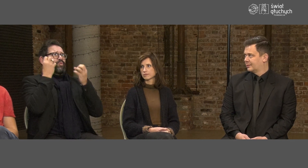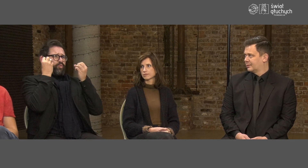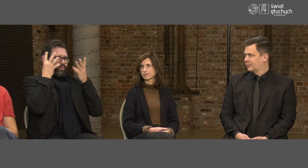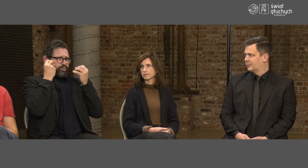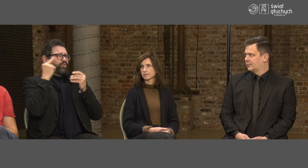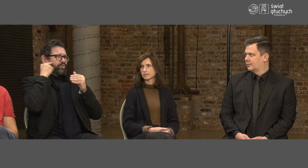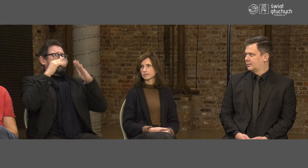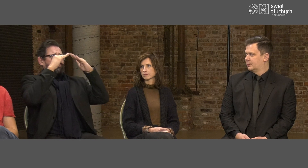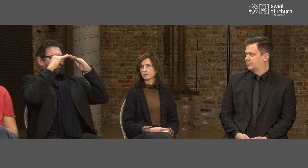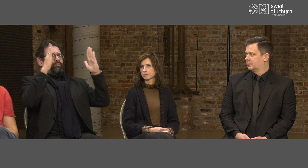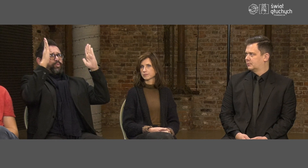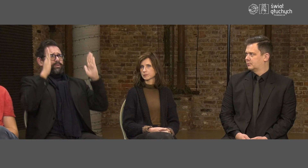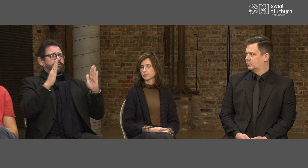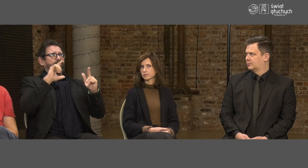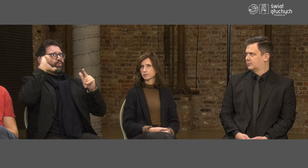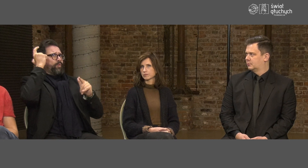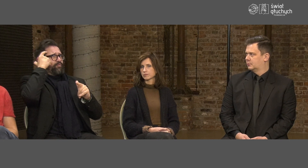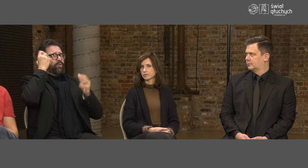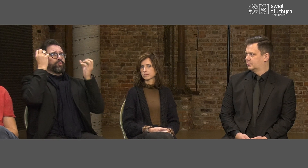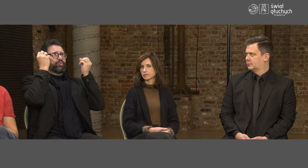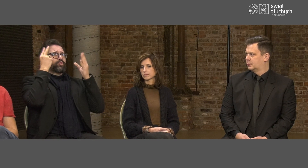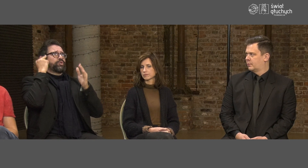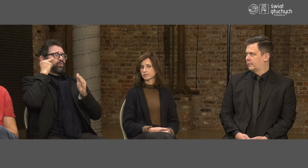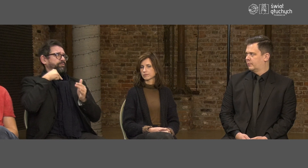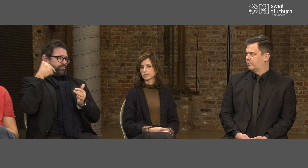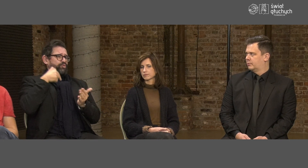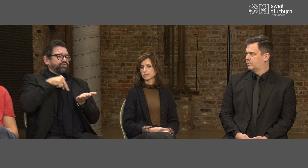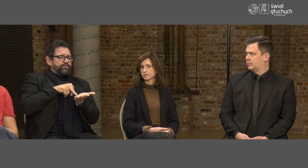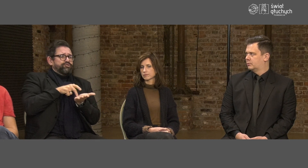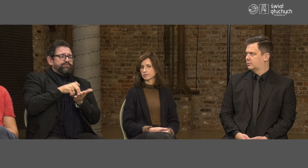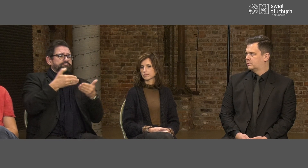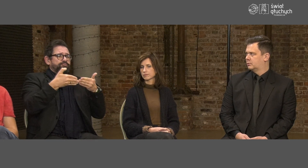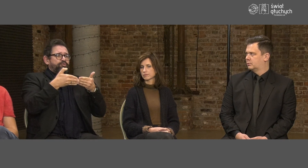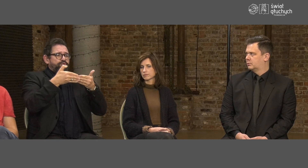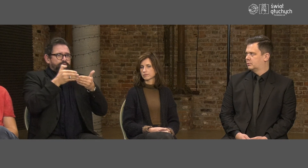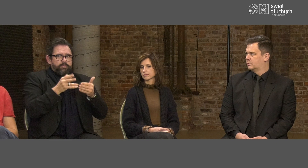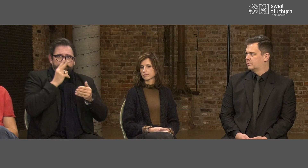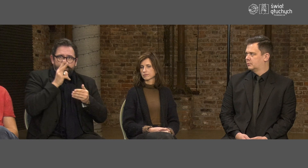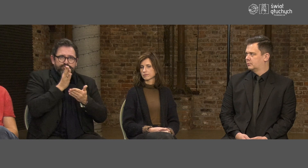If we compare Deaf culture to a house, it's worth going in, opening the door, and seeing